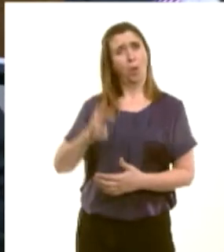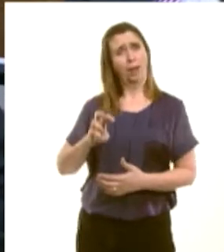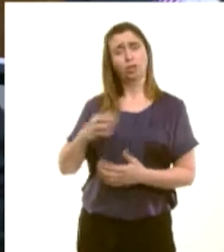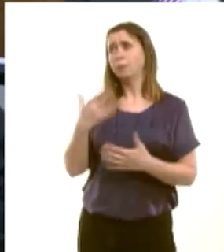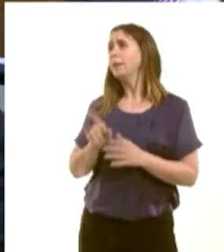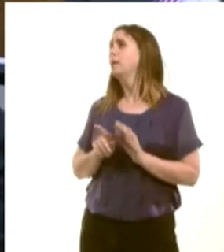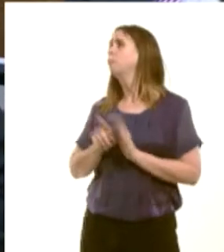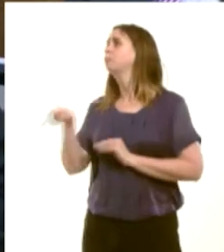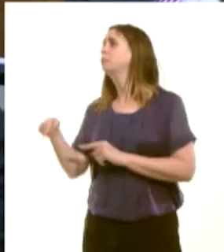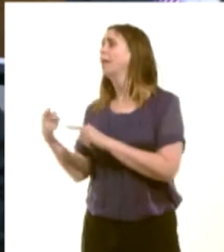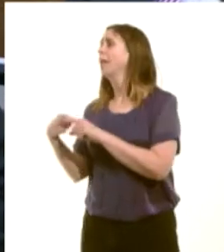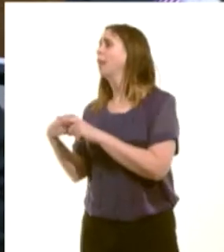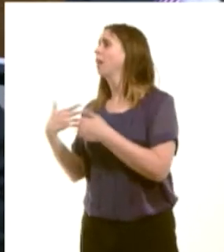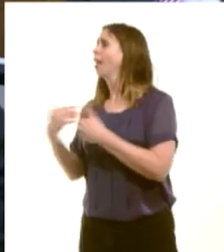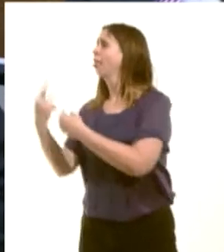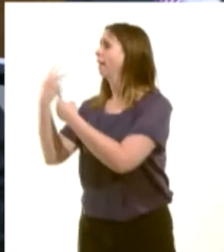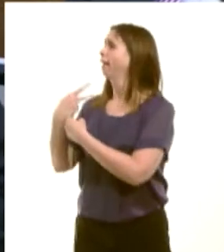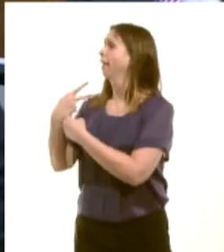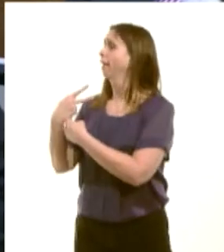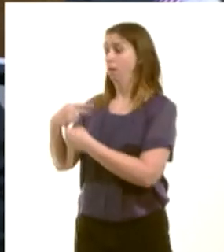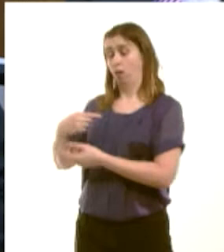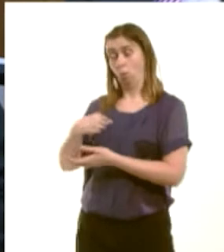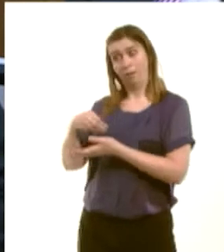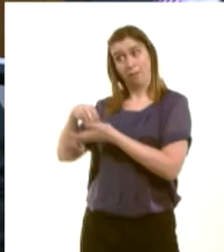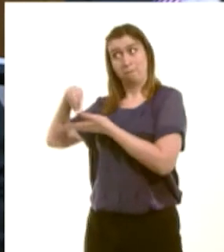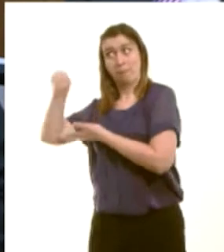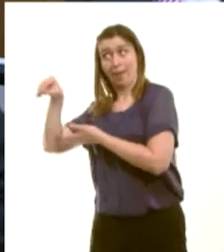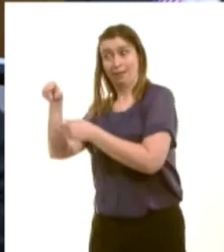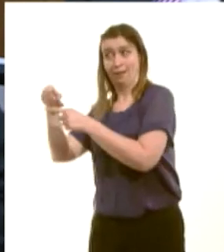in England. We have always paid for patients to access those services, because it is important